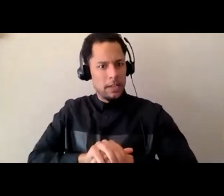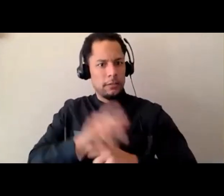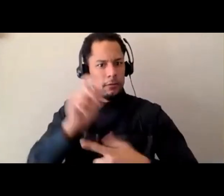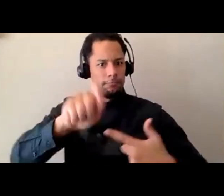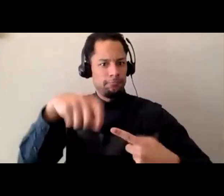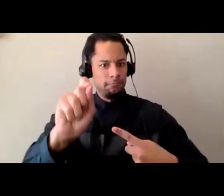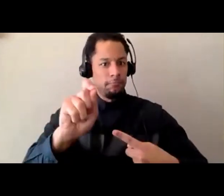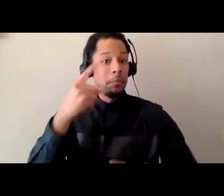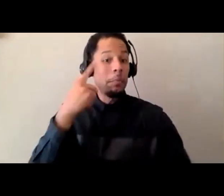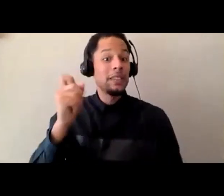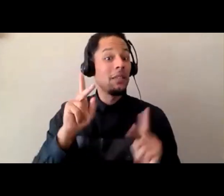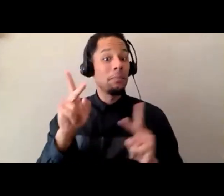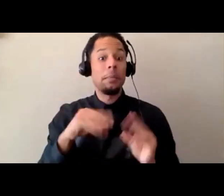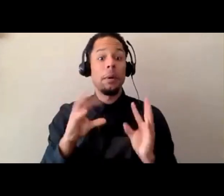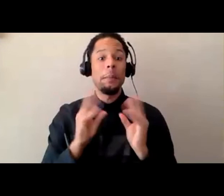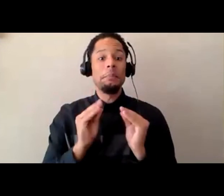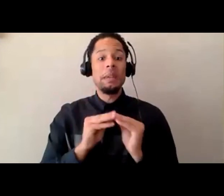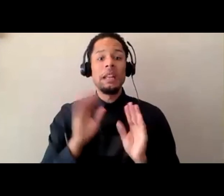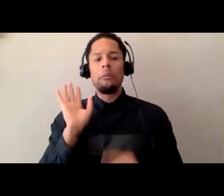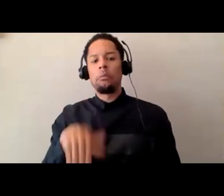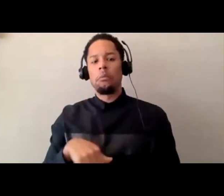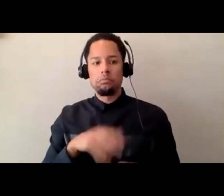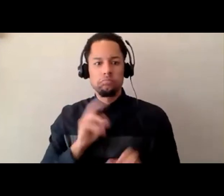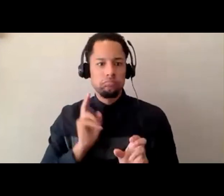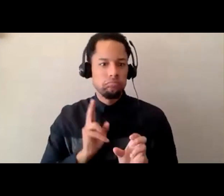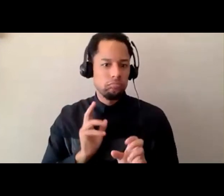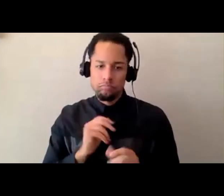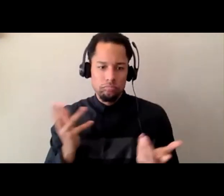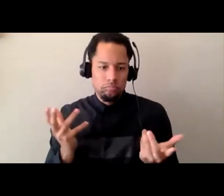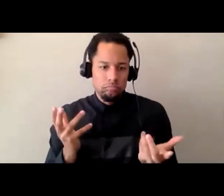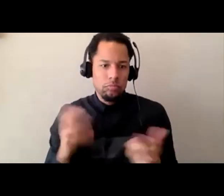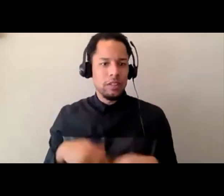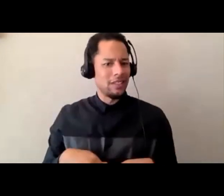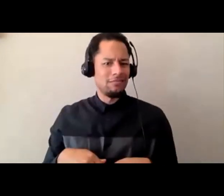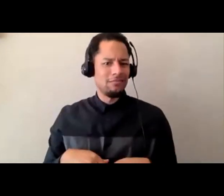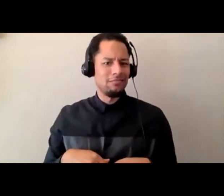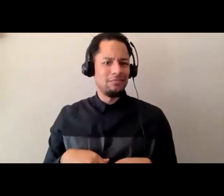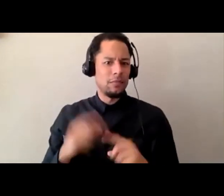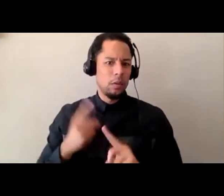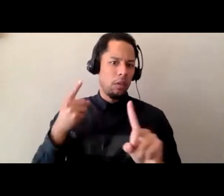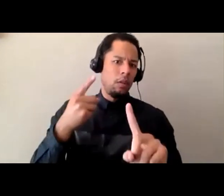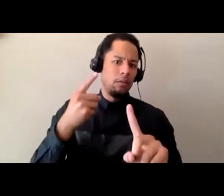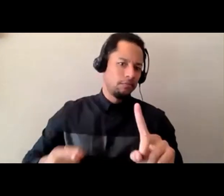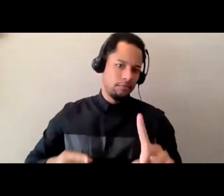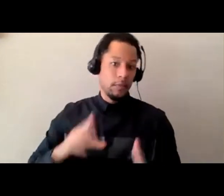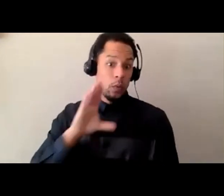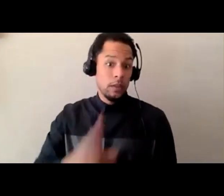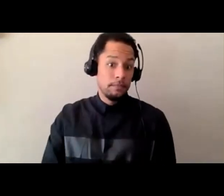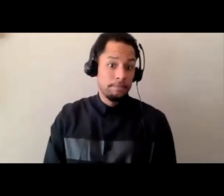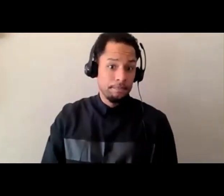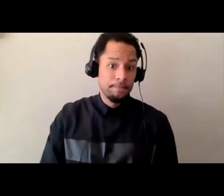Sharon Brisolara: And is there anything that comes to mind for you?